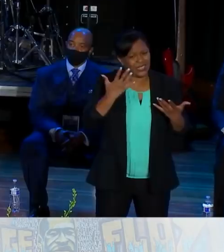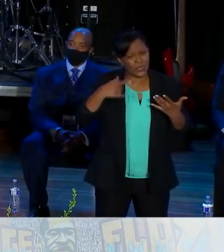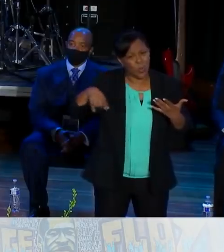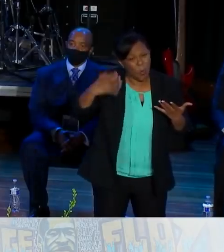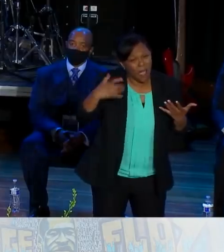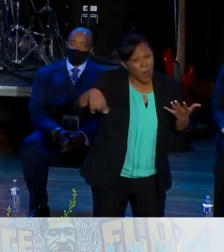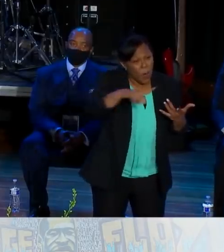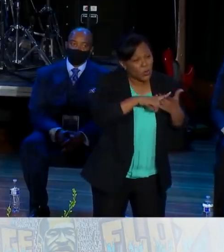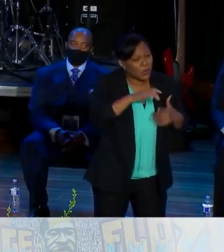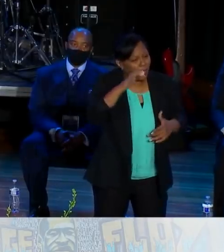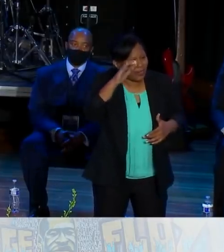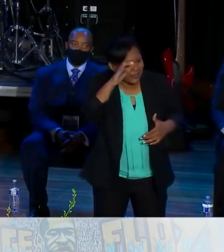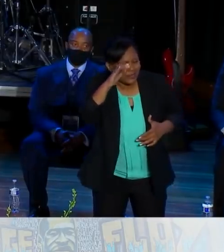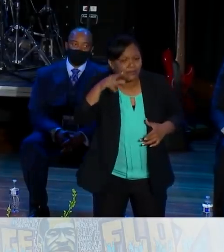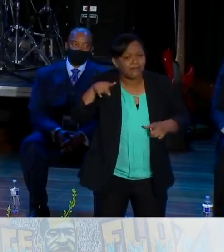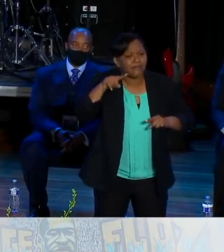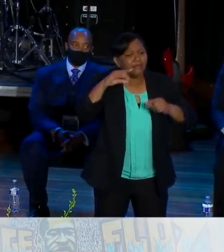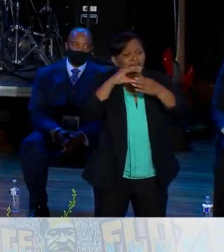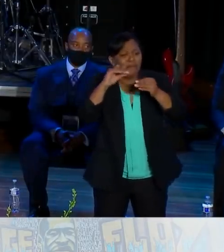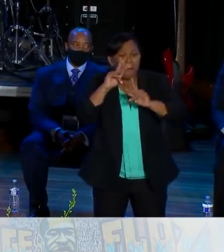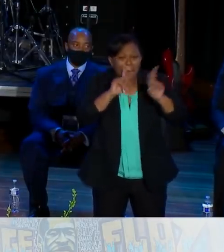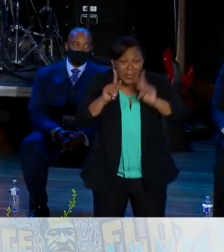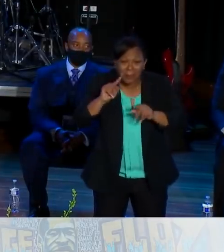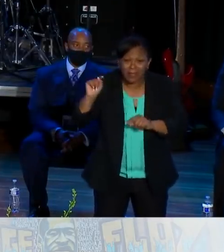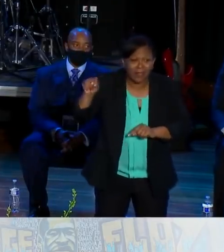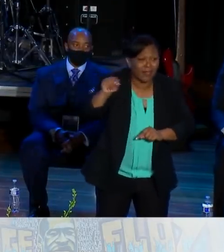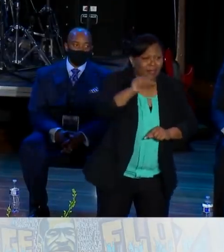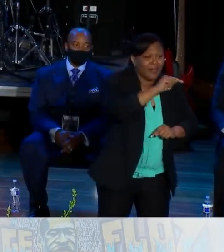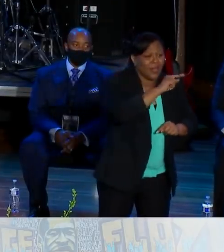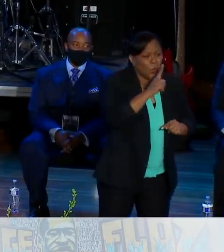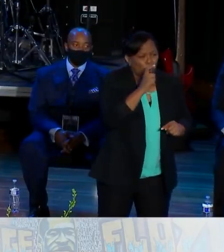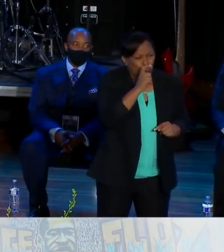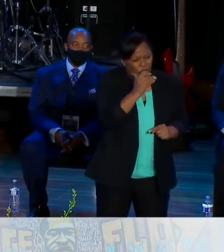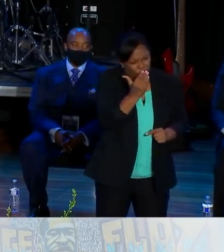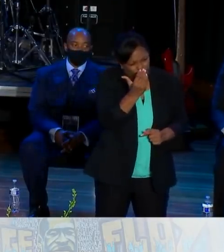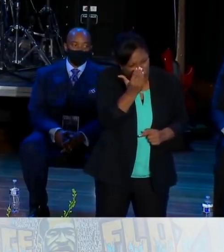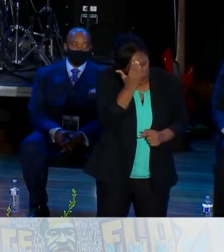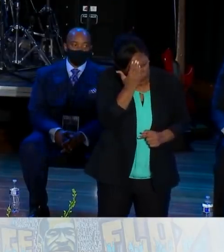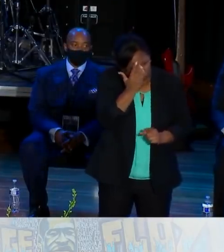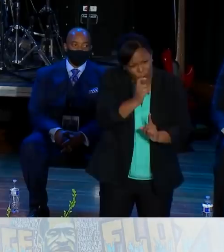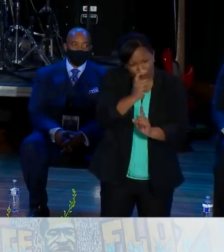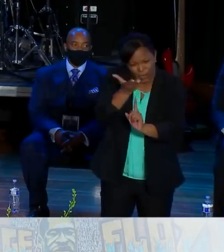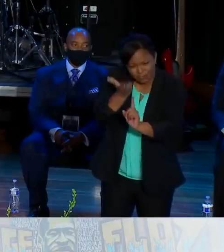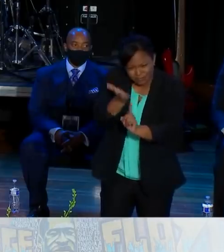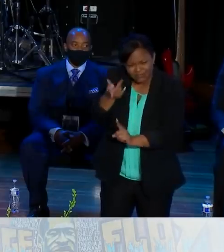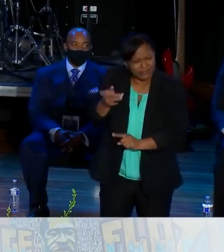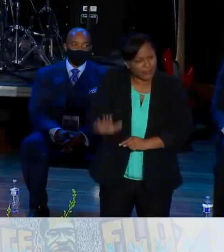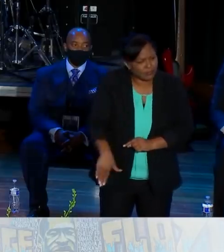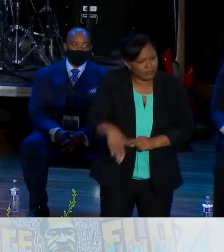JUSTICE, WE FEEL IT'S APPROPRIATE THAT YOU HEAR FROM